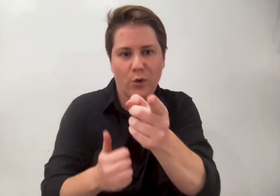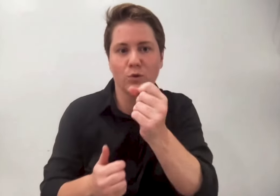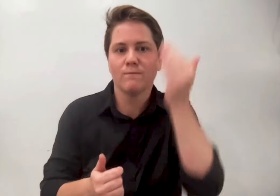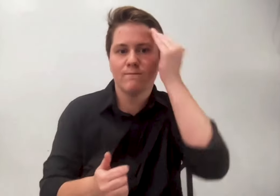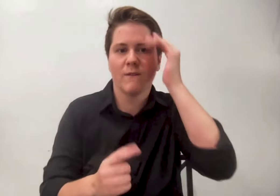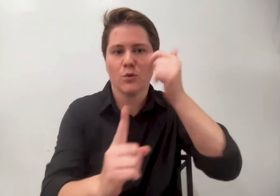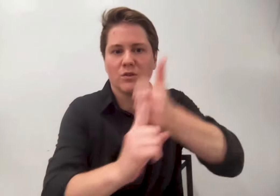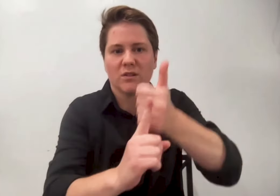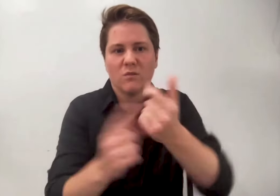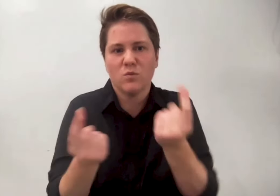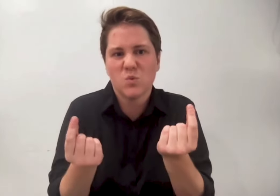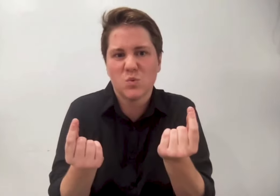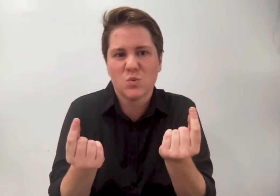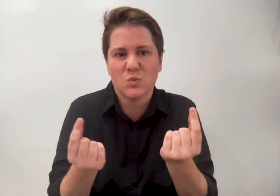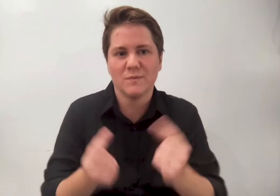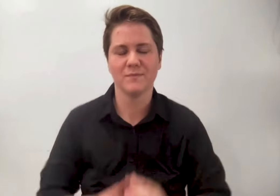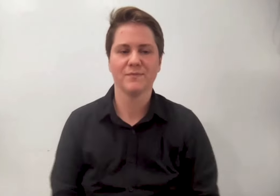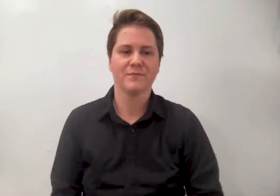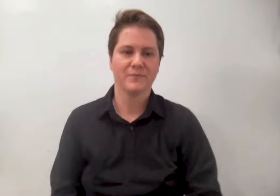so that you can become familiar with what to do in the future